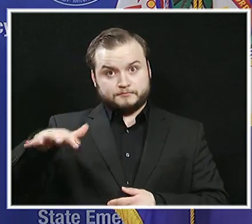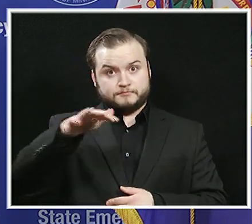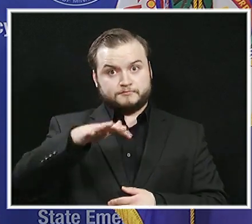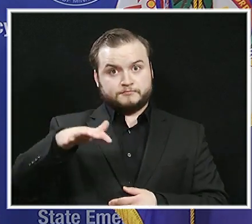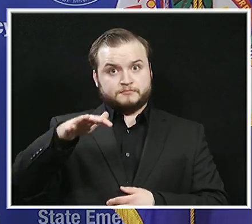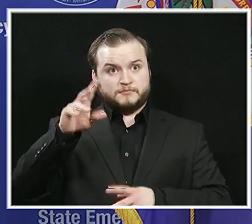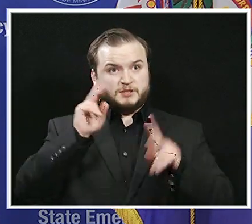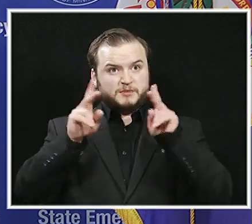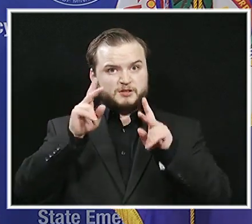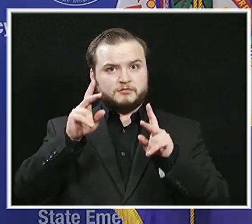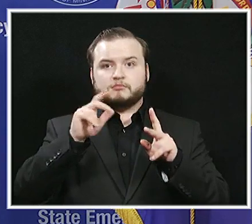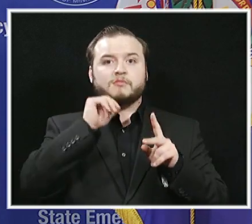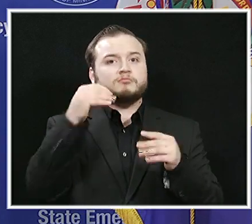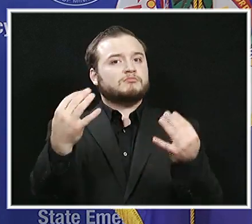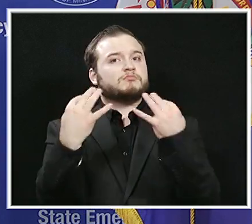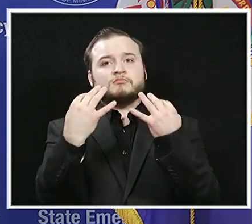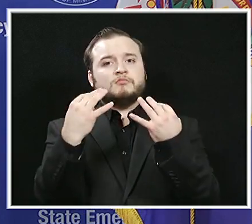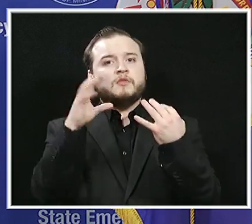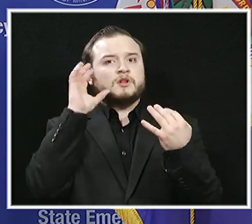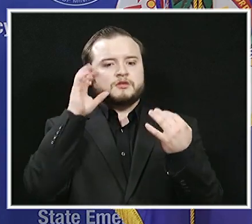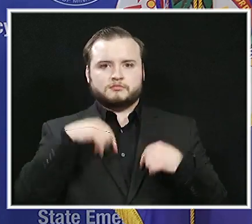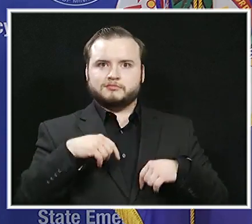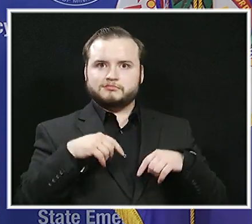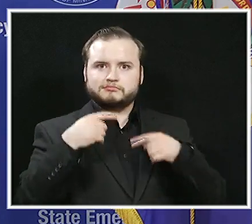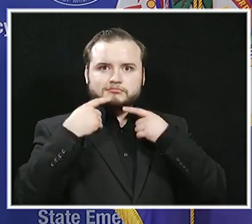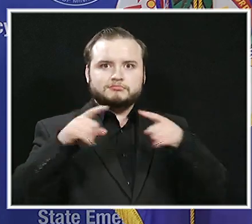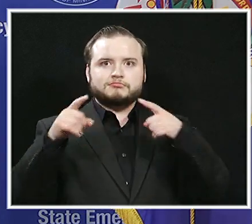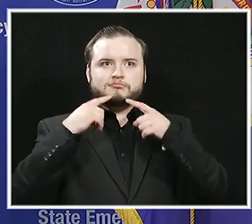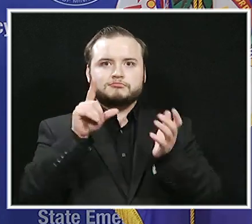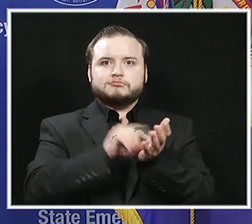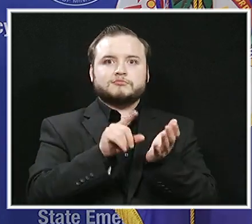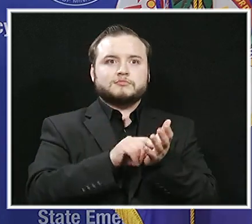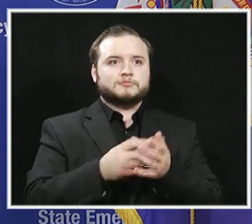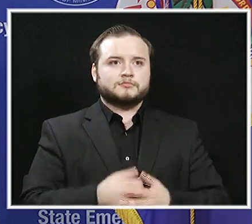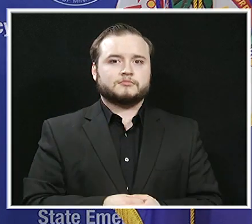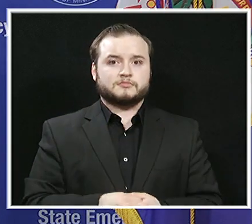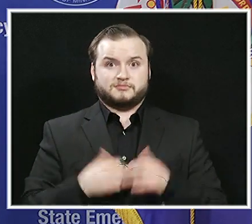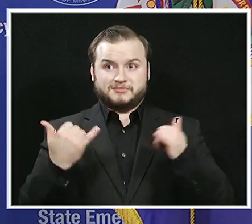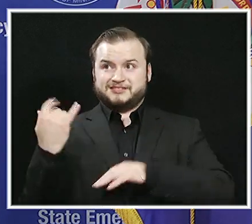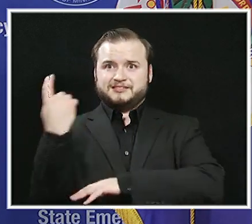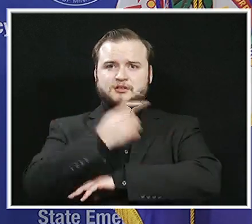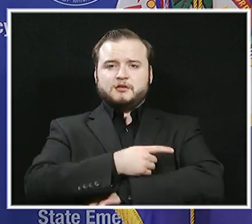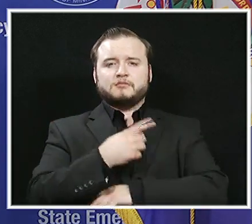this right now. There is no one would be listening to this press conference if it wasn't for the